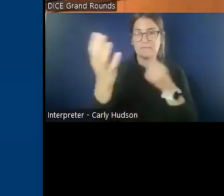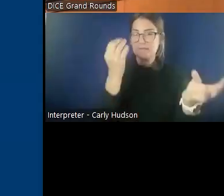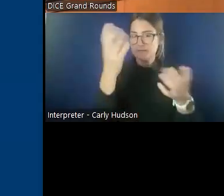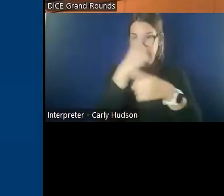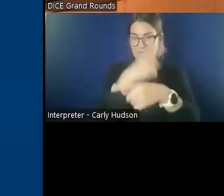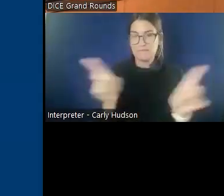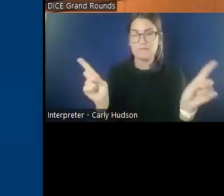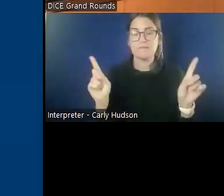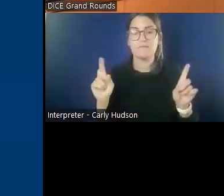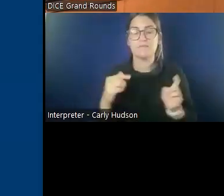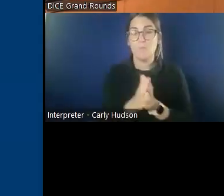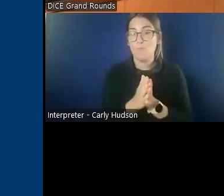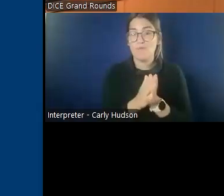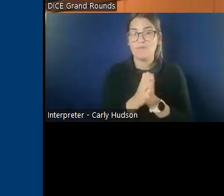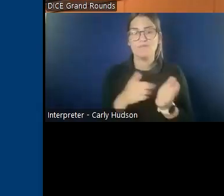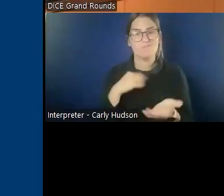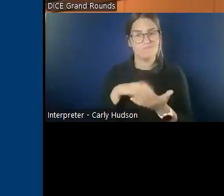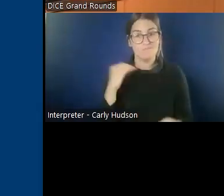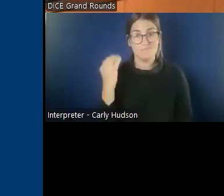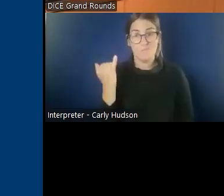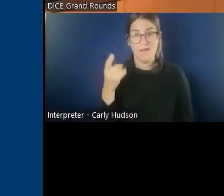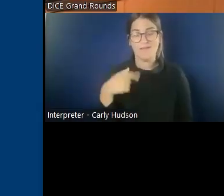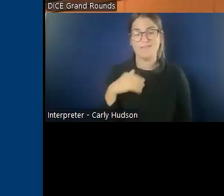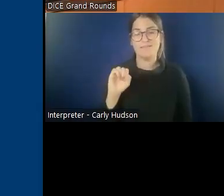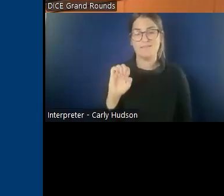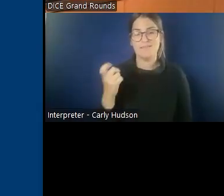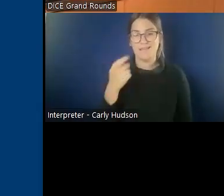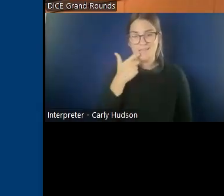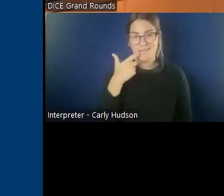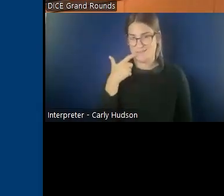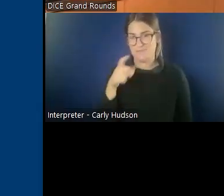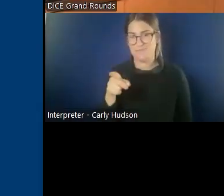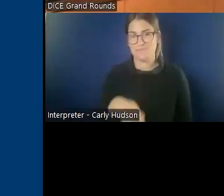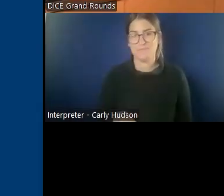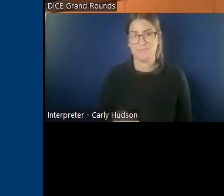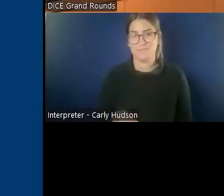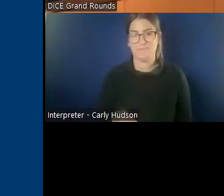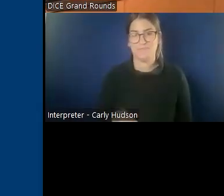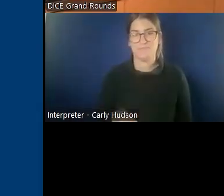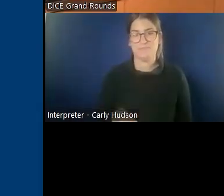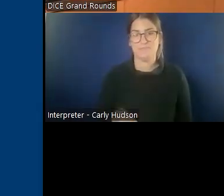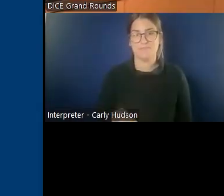what we got was that it was because this guy had a sex addiction and um uh he was having